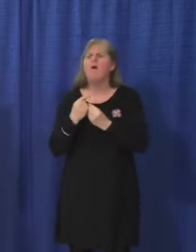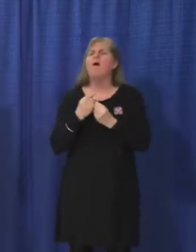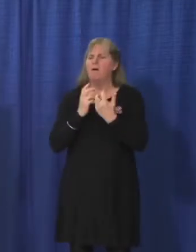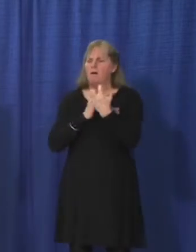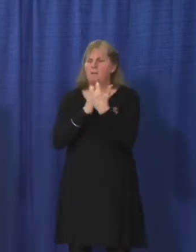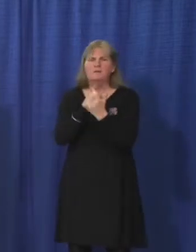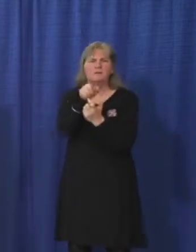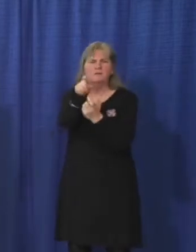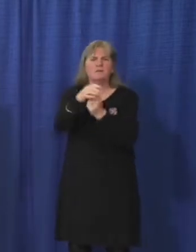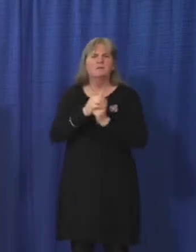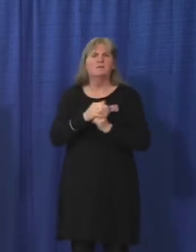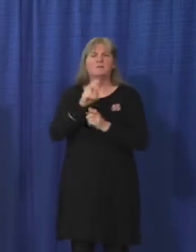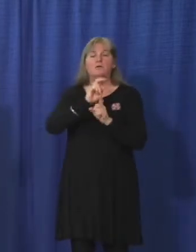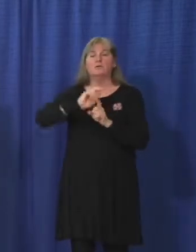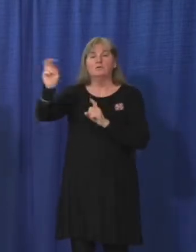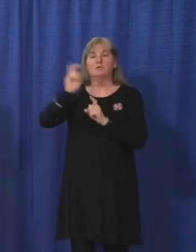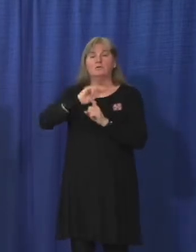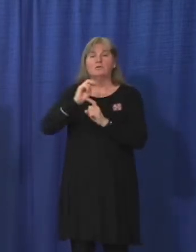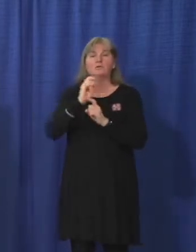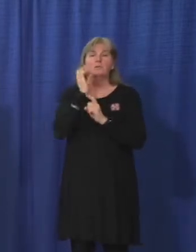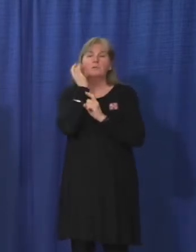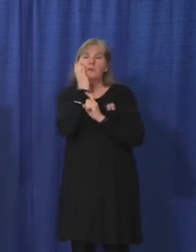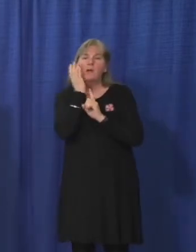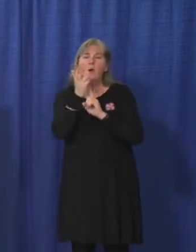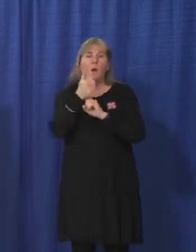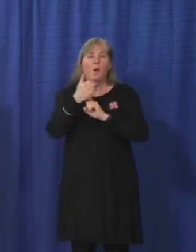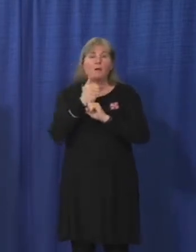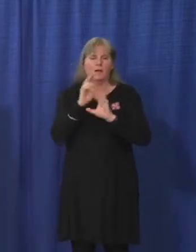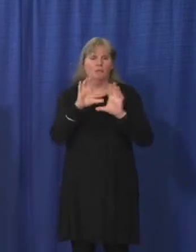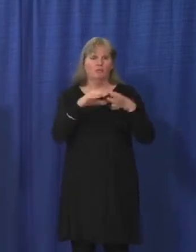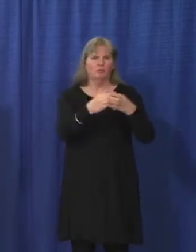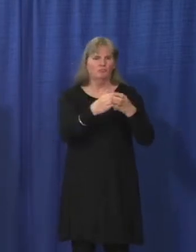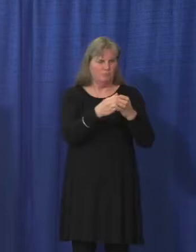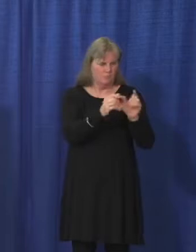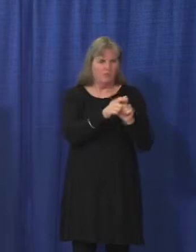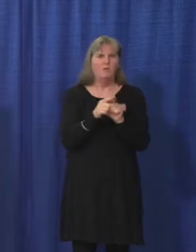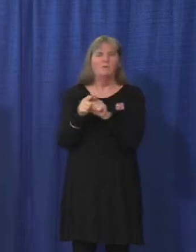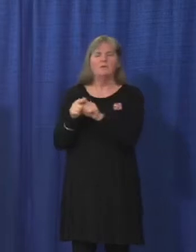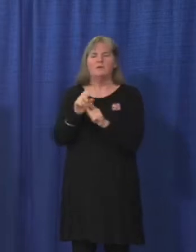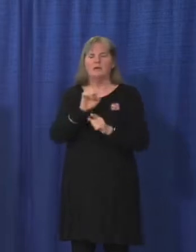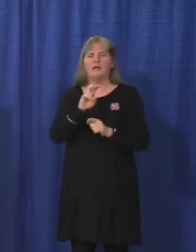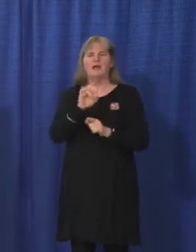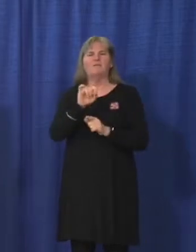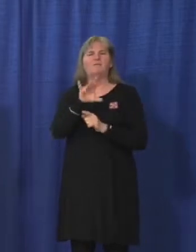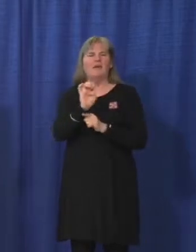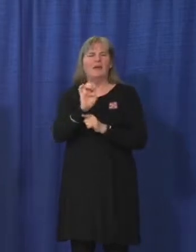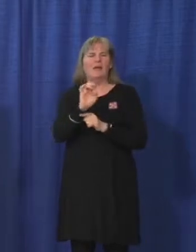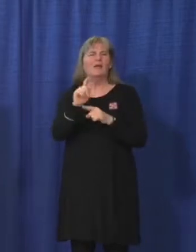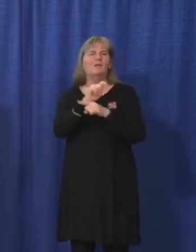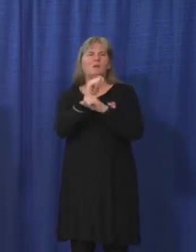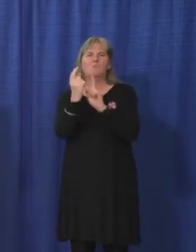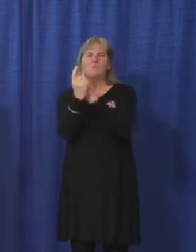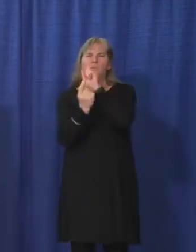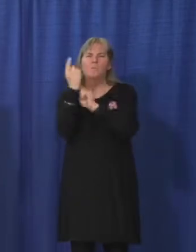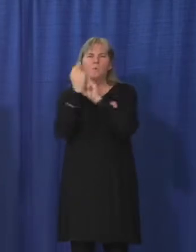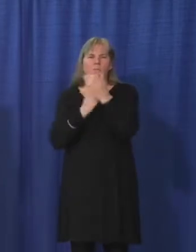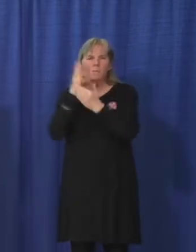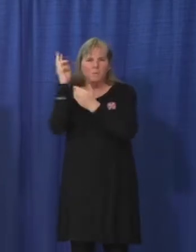supplement the elevate business mentoring program, the relief program and the temporary